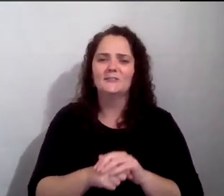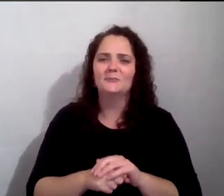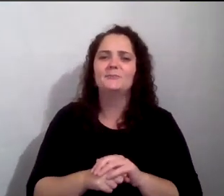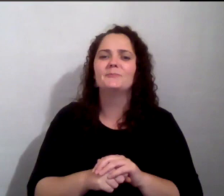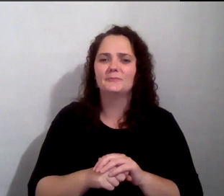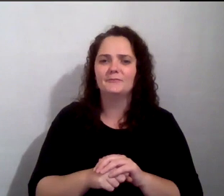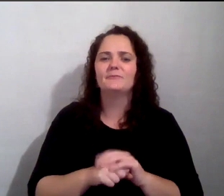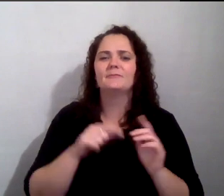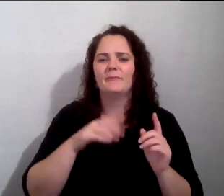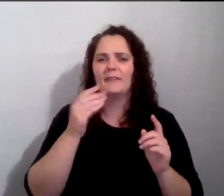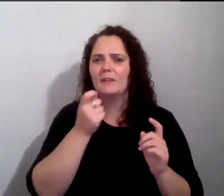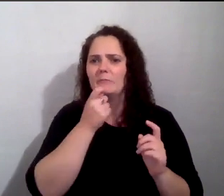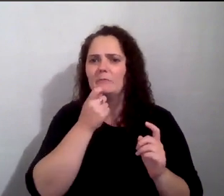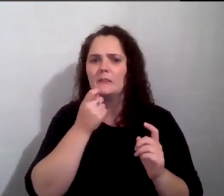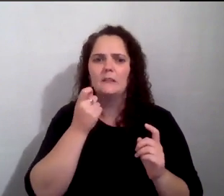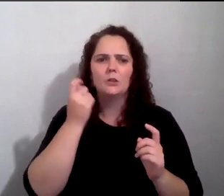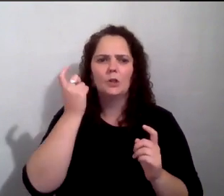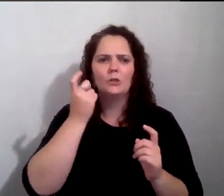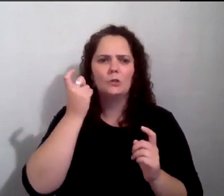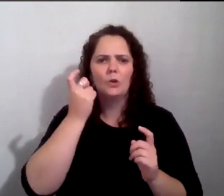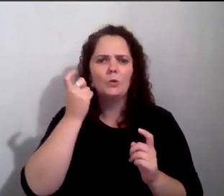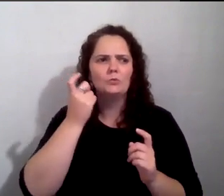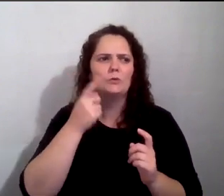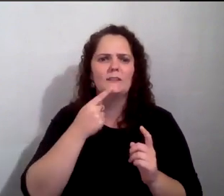They all share as we see a commitment to the figurative